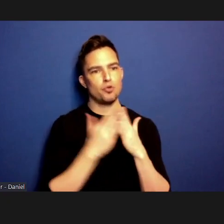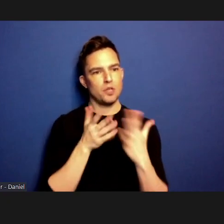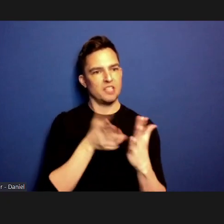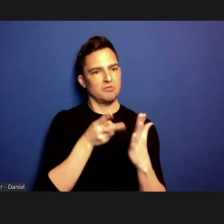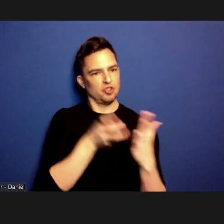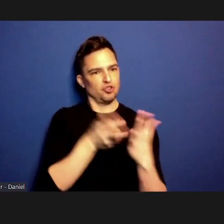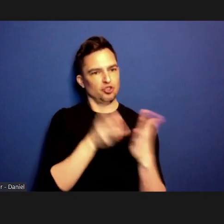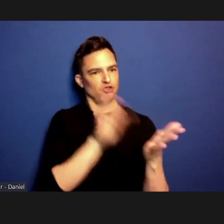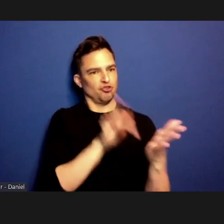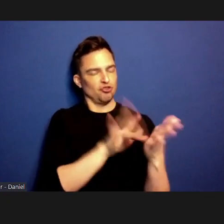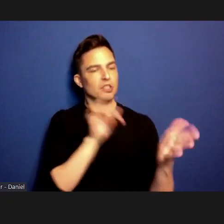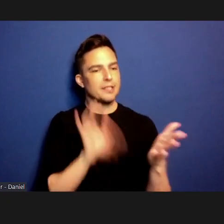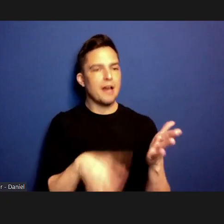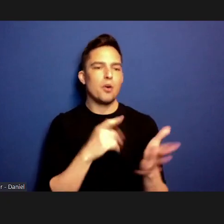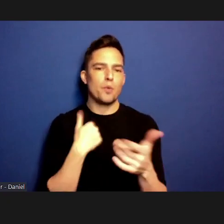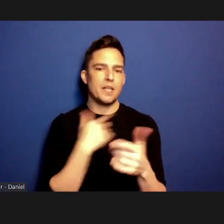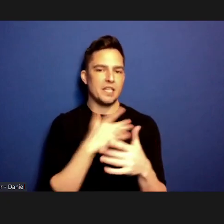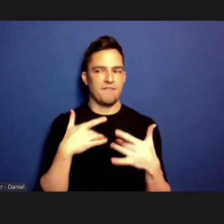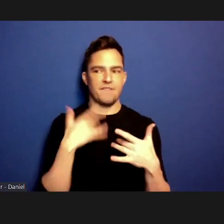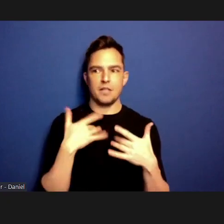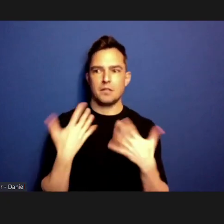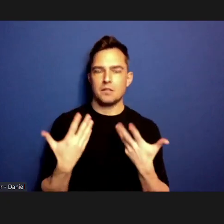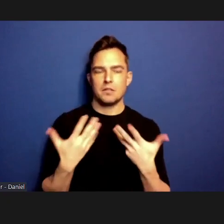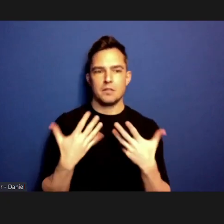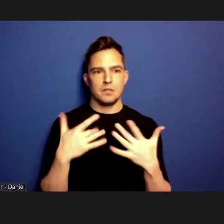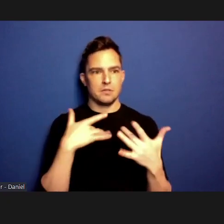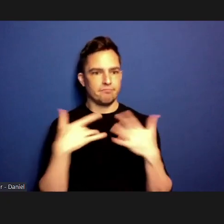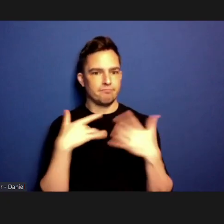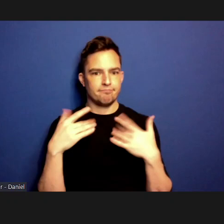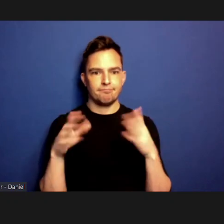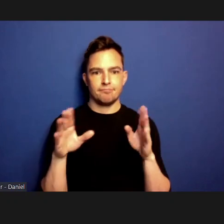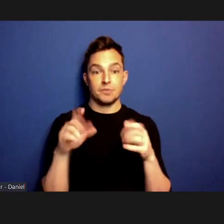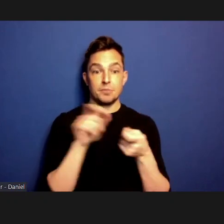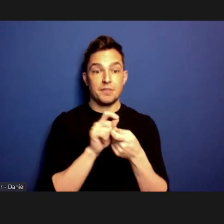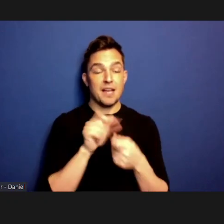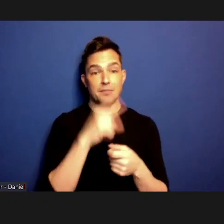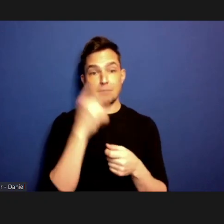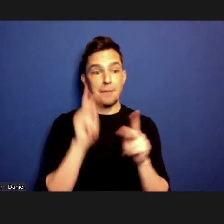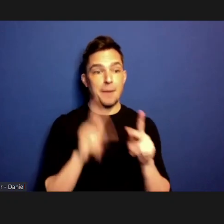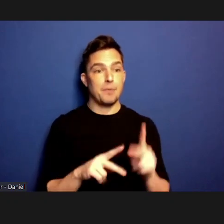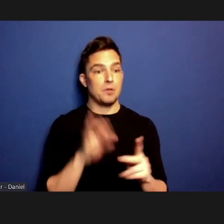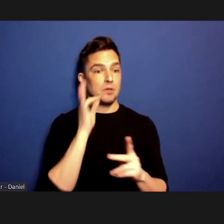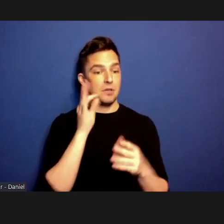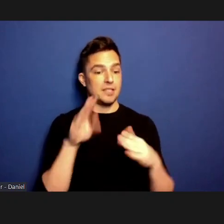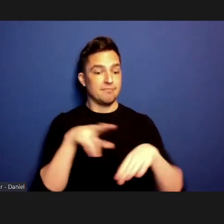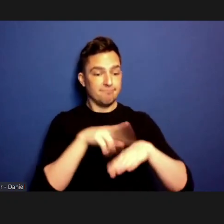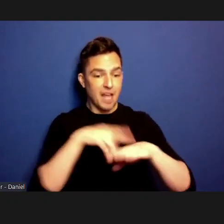and we must be alarmed, especially as black people, especially as indigenous folks and